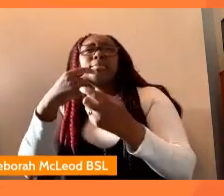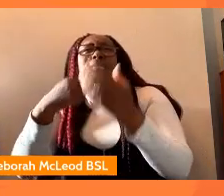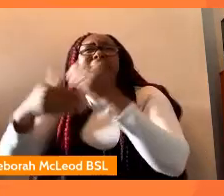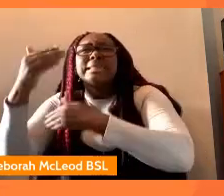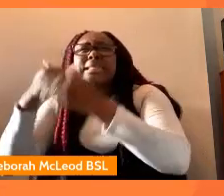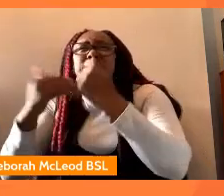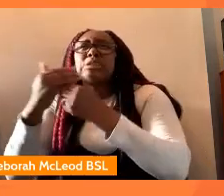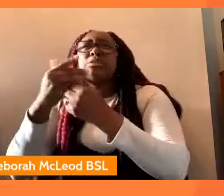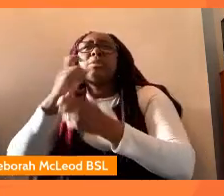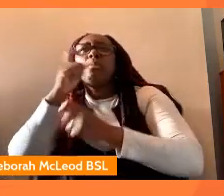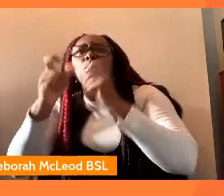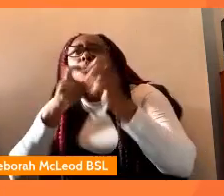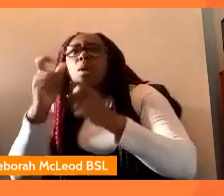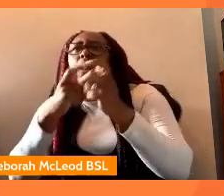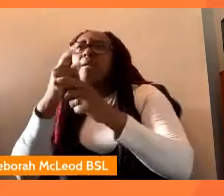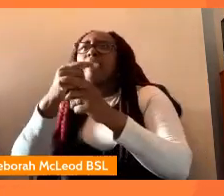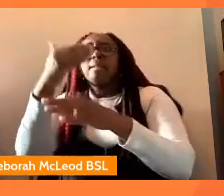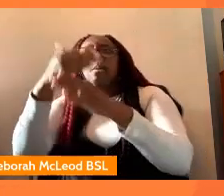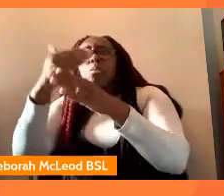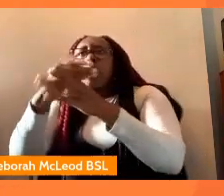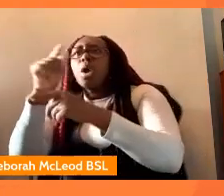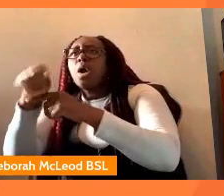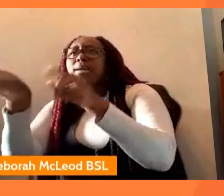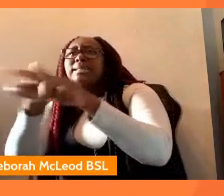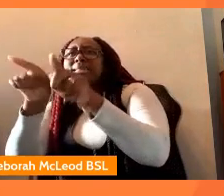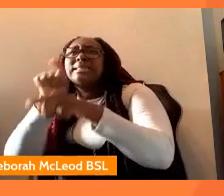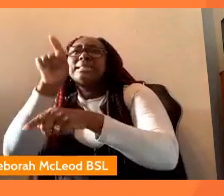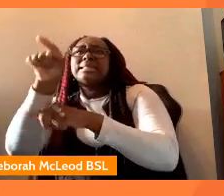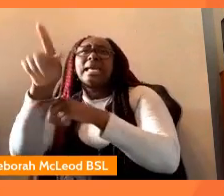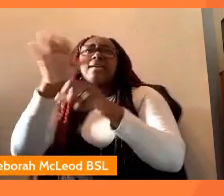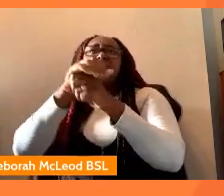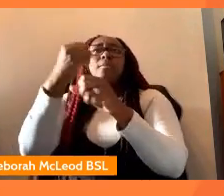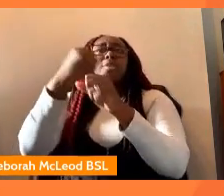and former employees from the aluminium and glass industries.